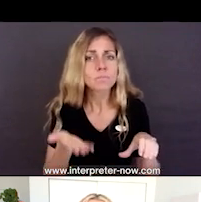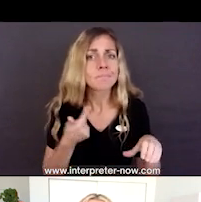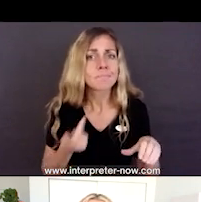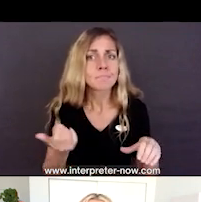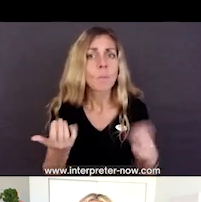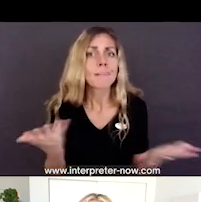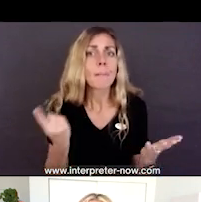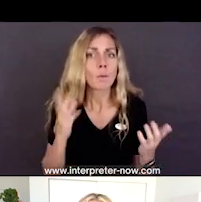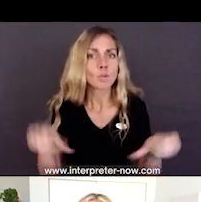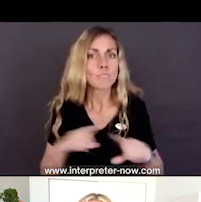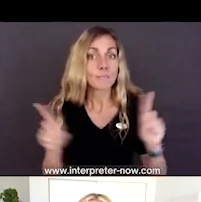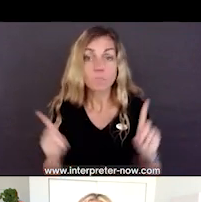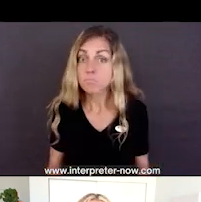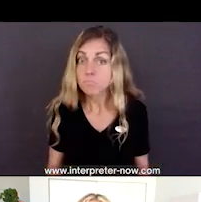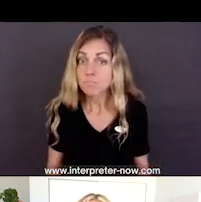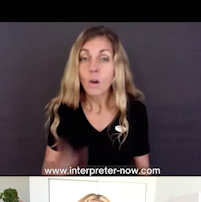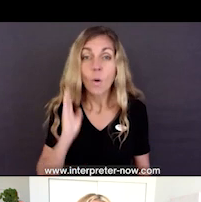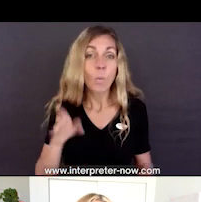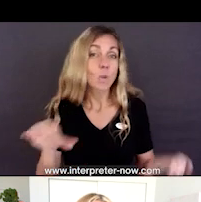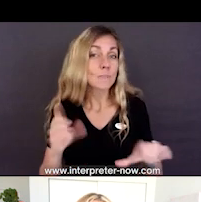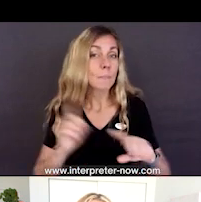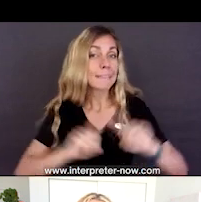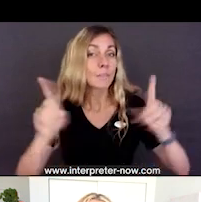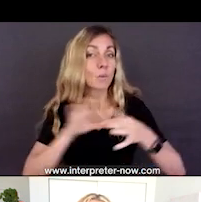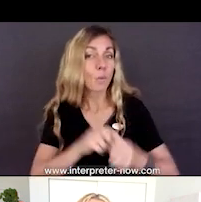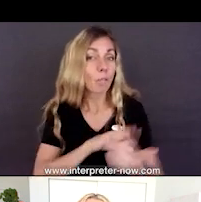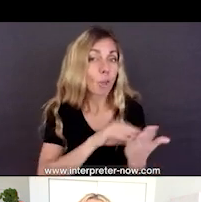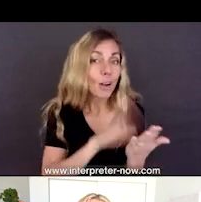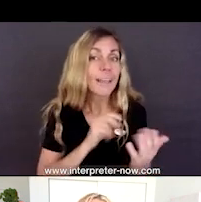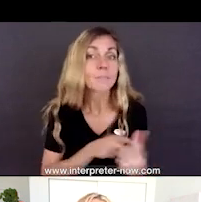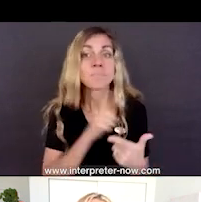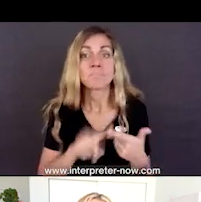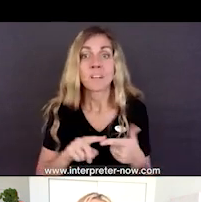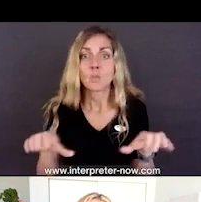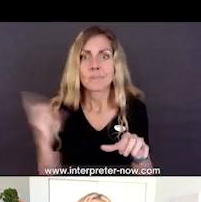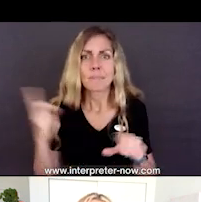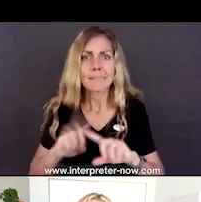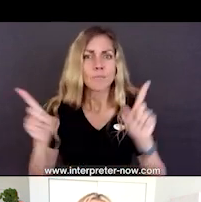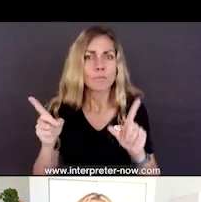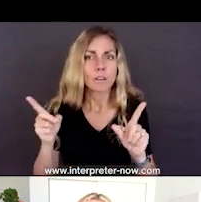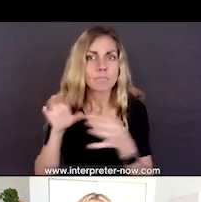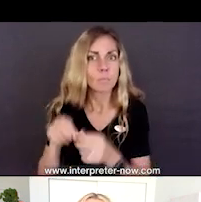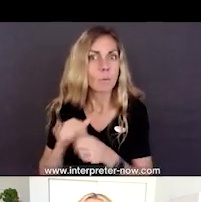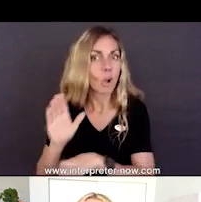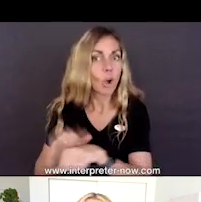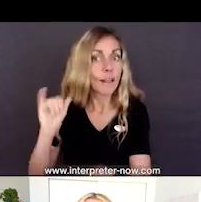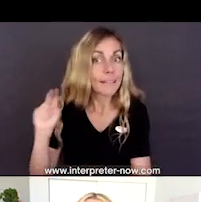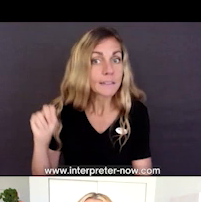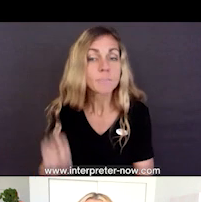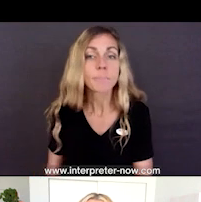you do differently? Will you do something differently around learning? Will you do something different about calling people in?